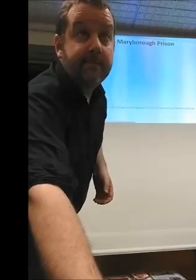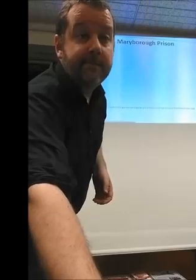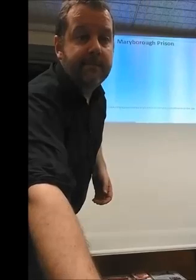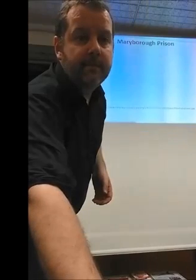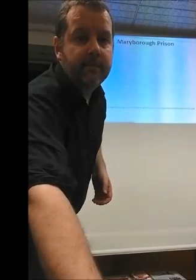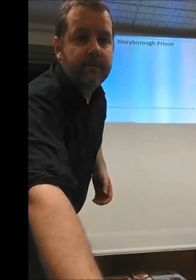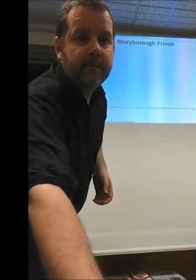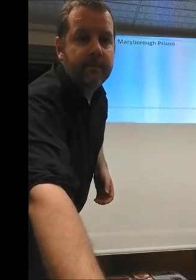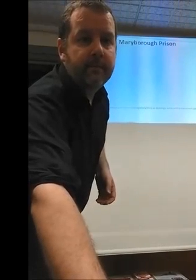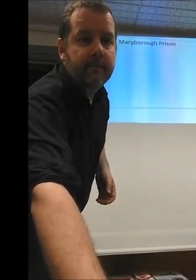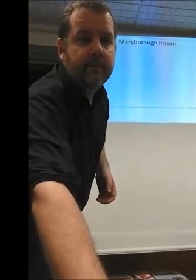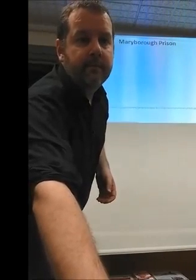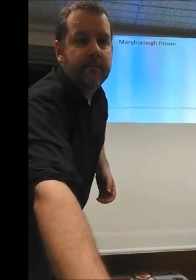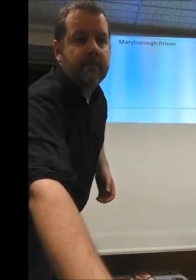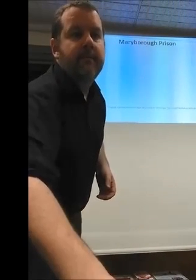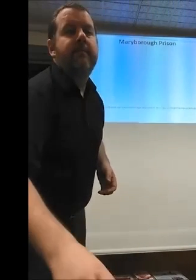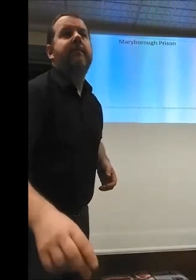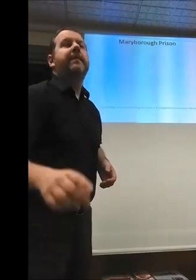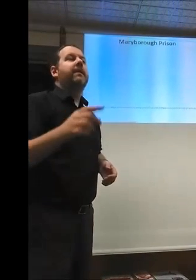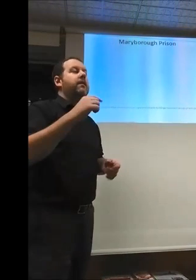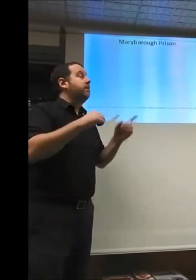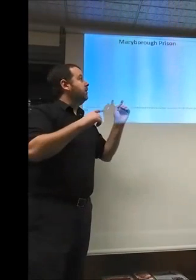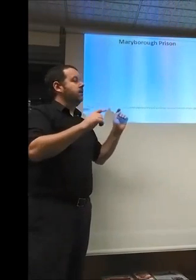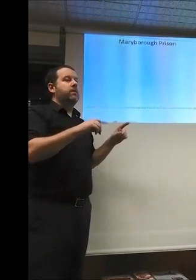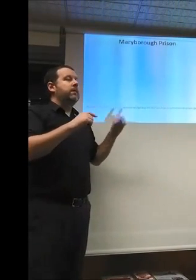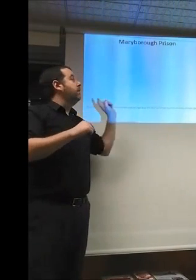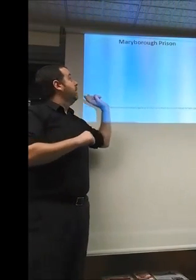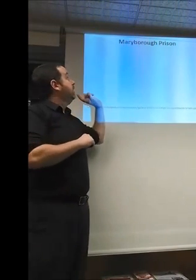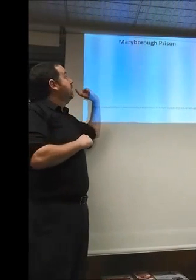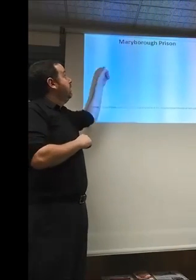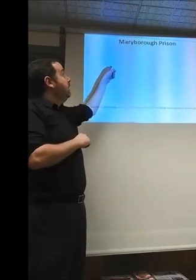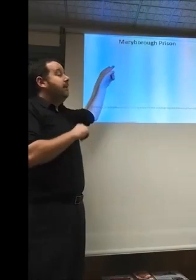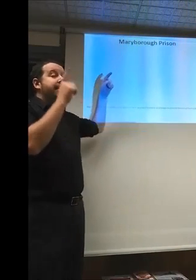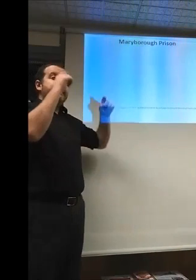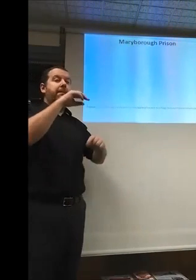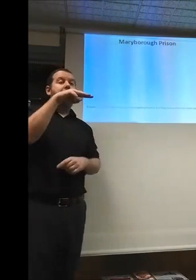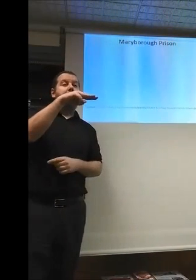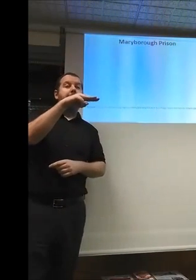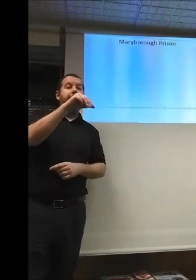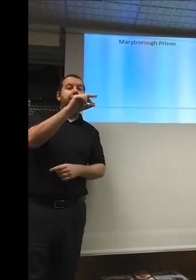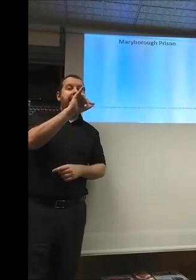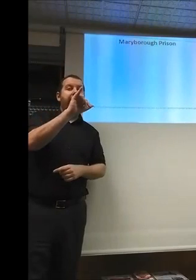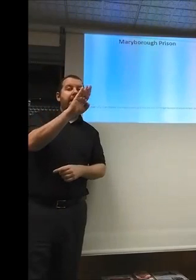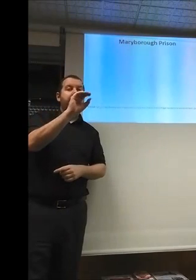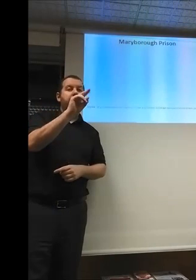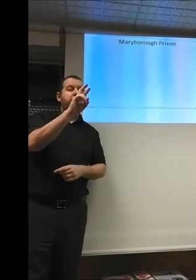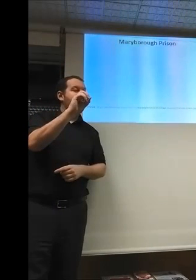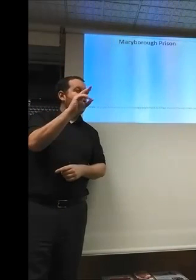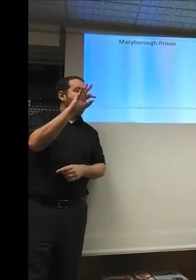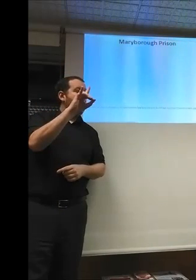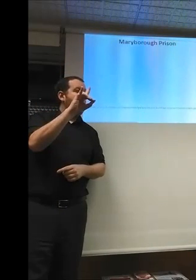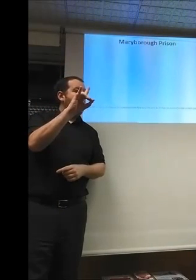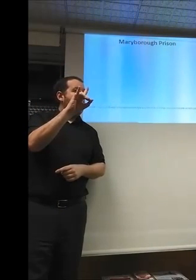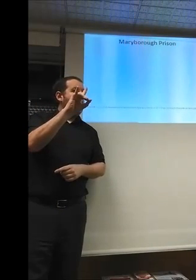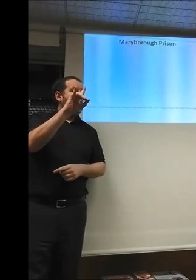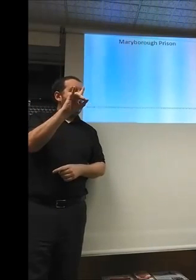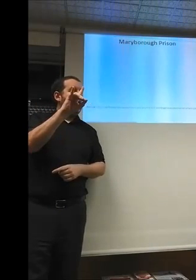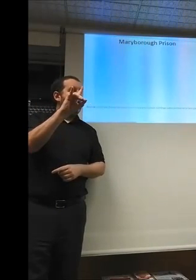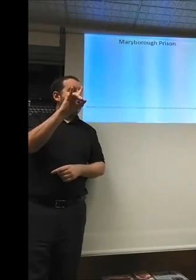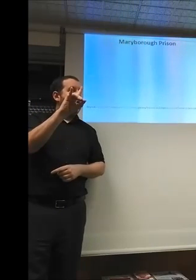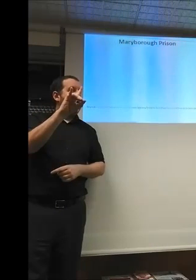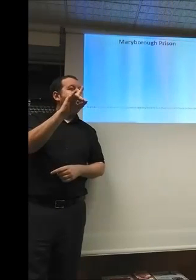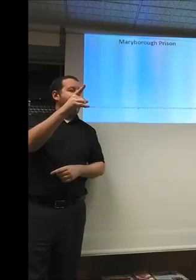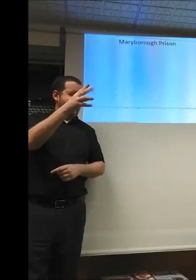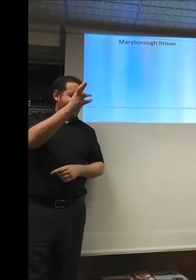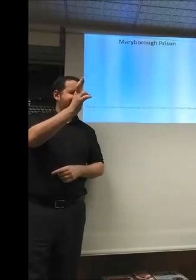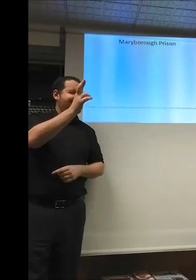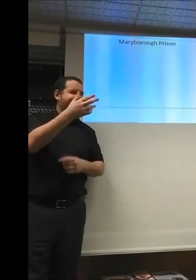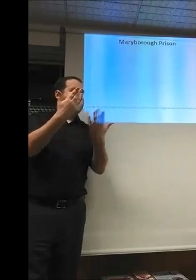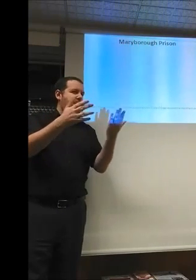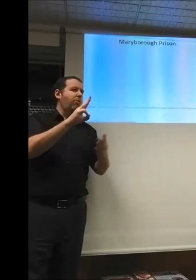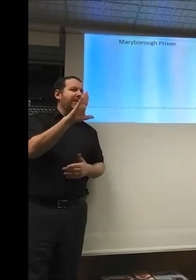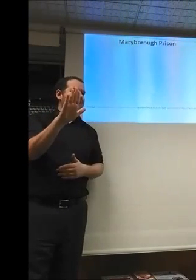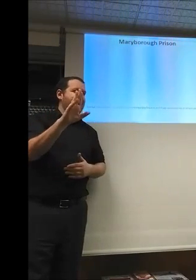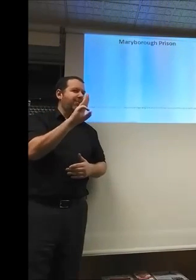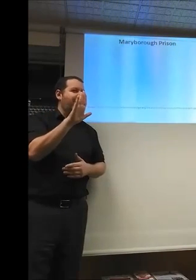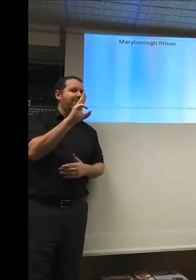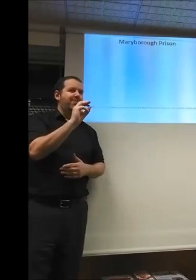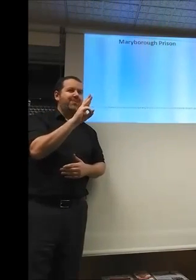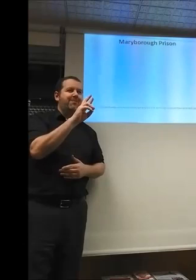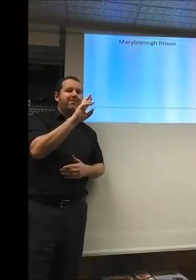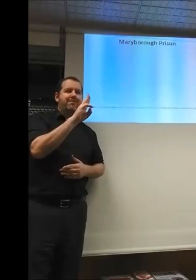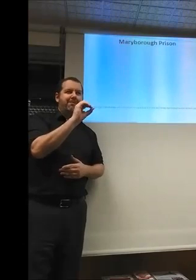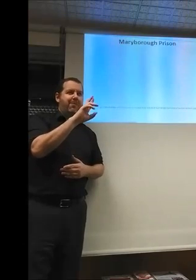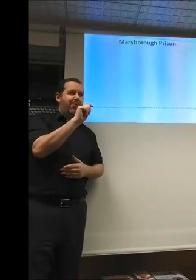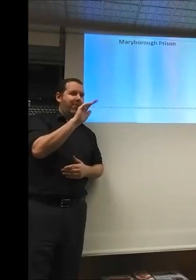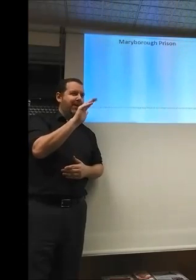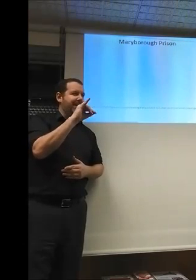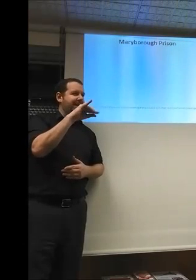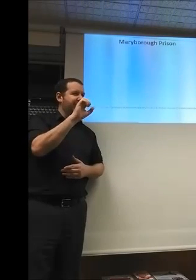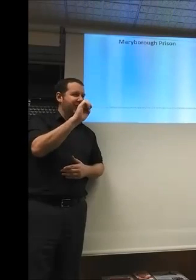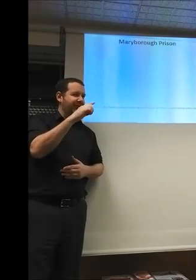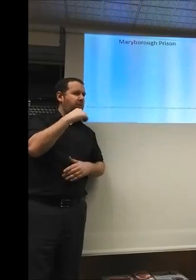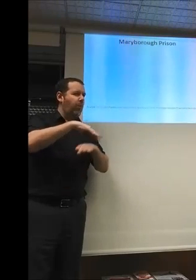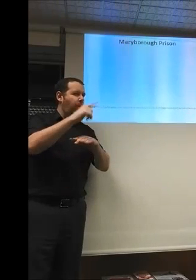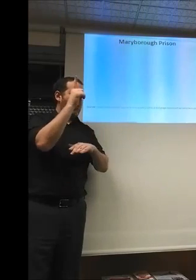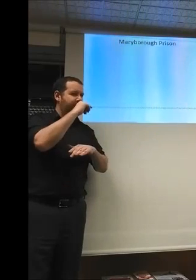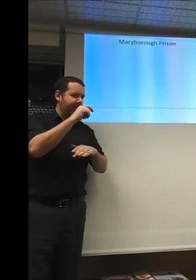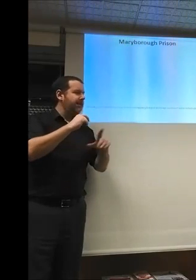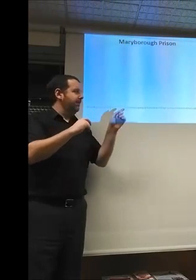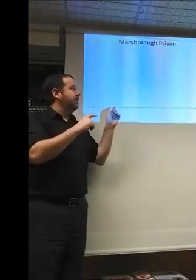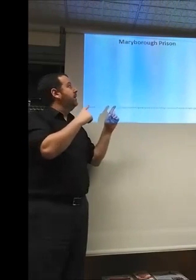So now Ill talk about Maryborough prison, Portlaois that’s right Portlaois is the